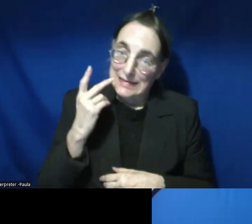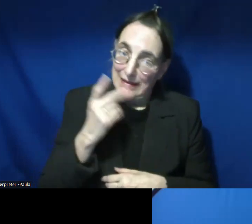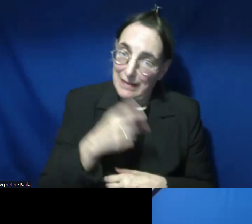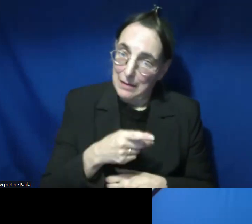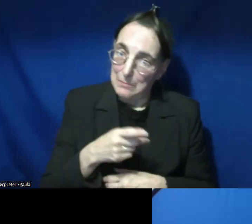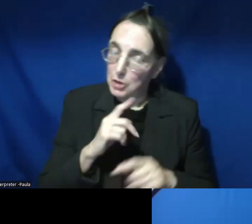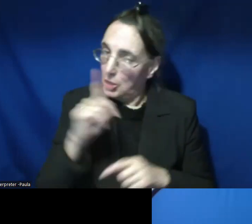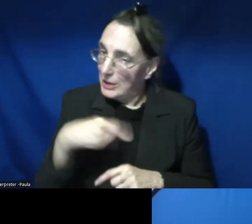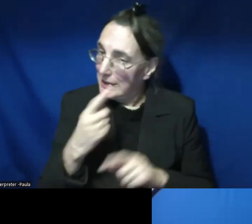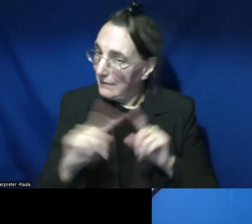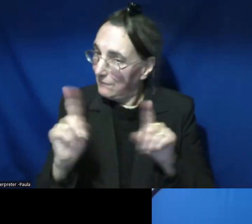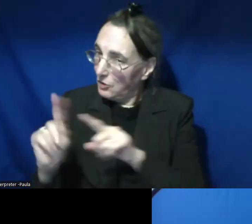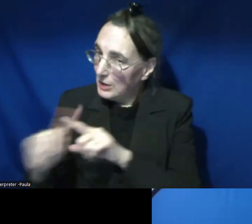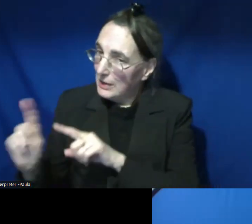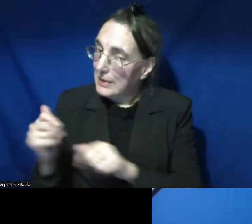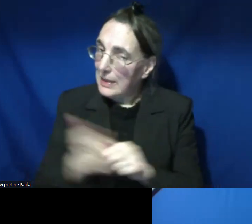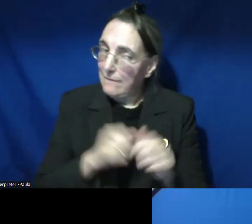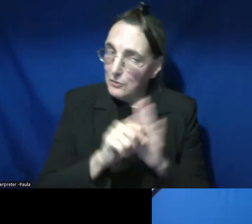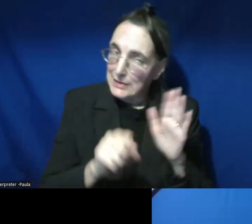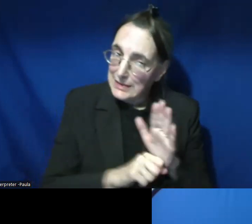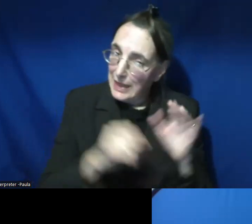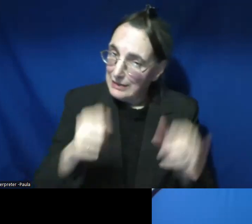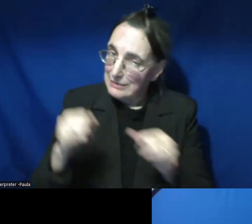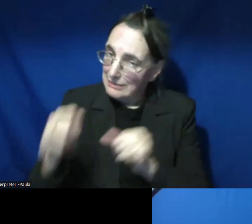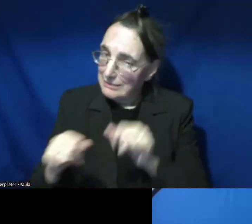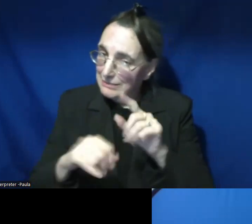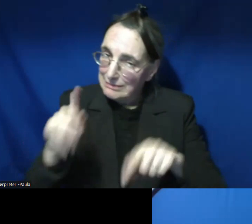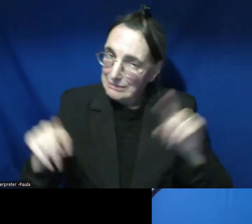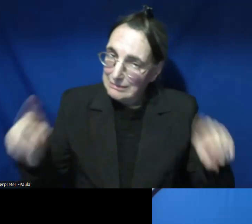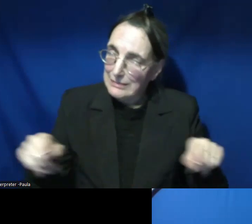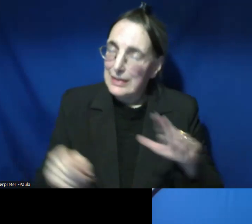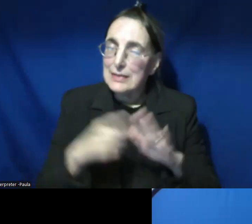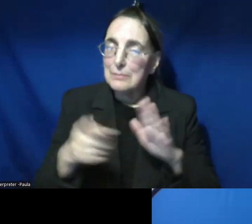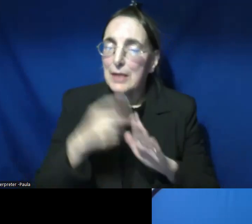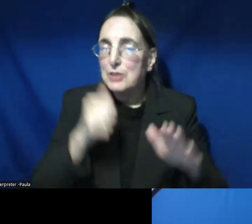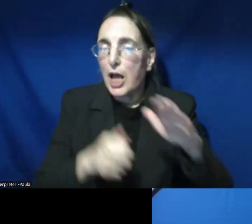state. Sometimes they are found under, for example, the Division